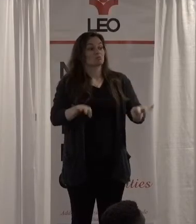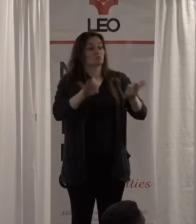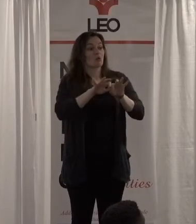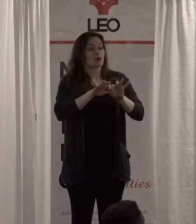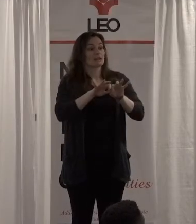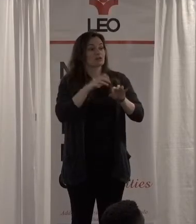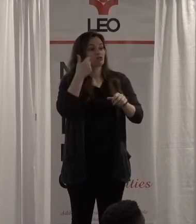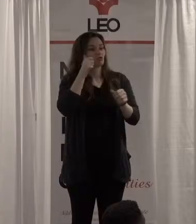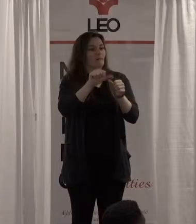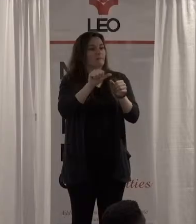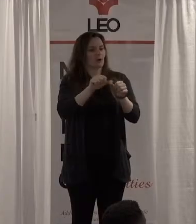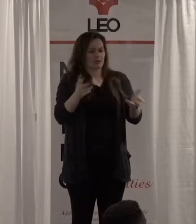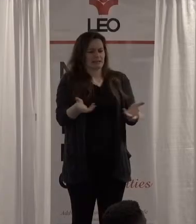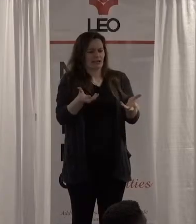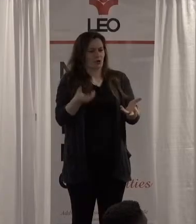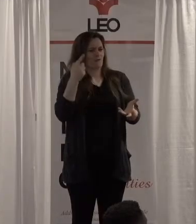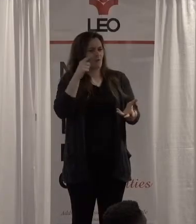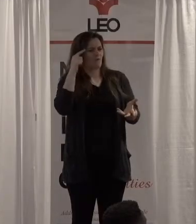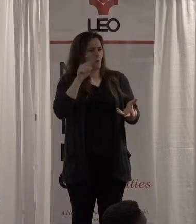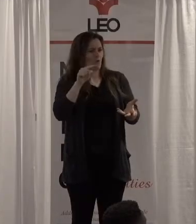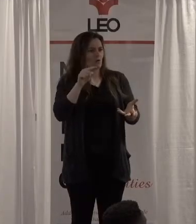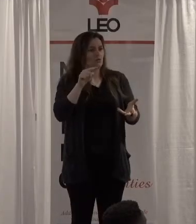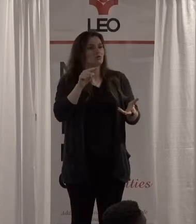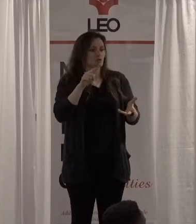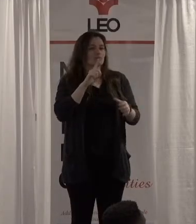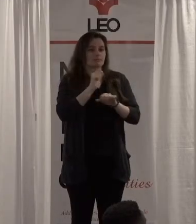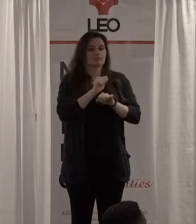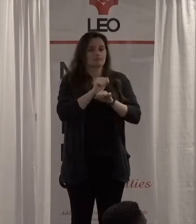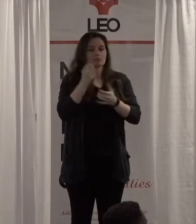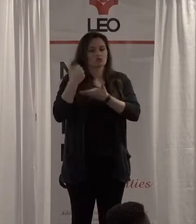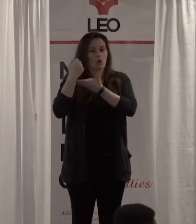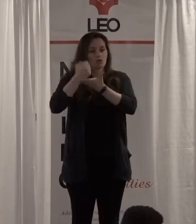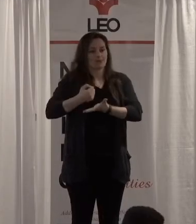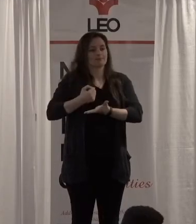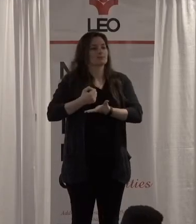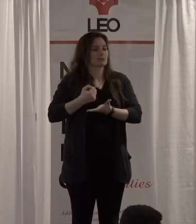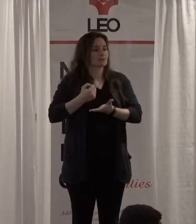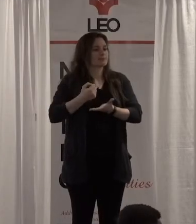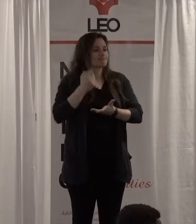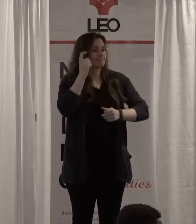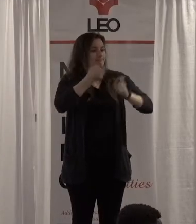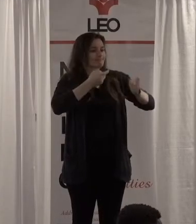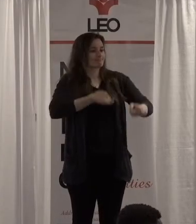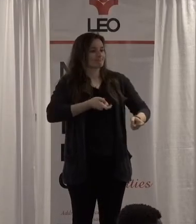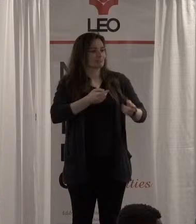AND THAT IS TO PRESENT THE SCHOLARSHIPS TO THE STUDENTS.